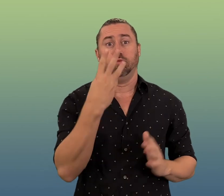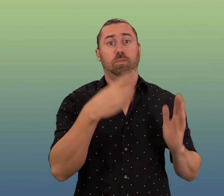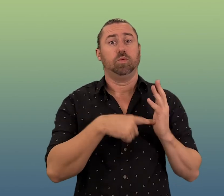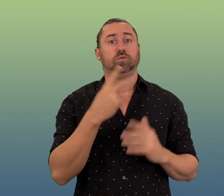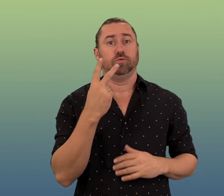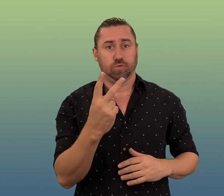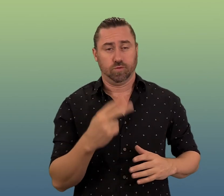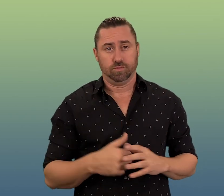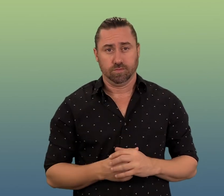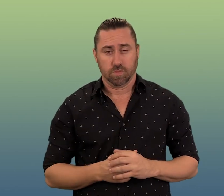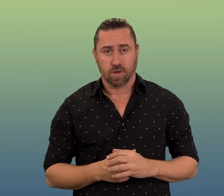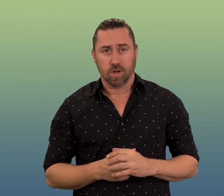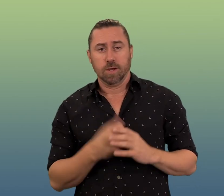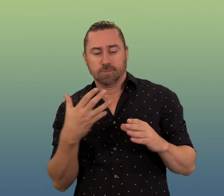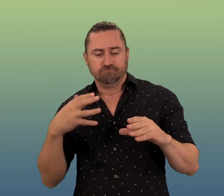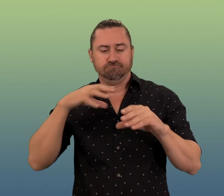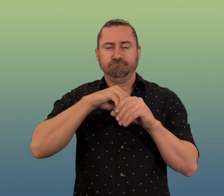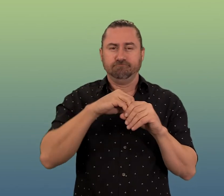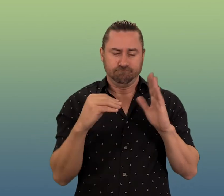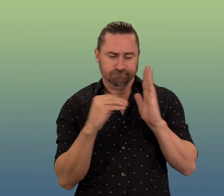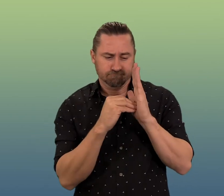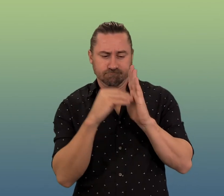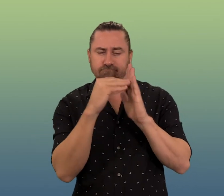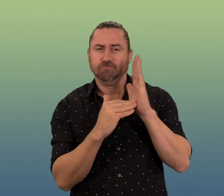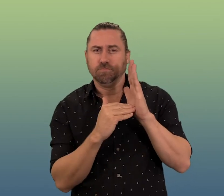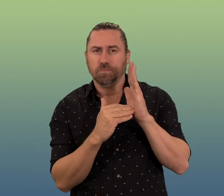Three point two. Embed our guiding principles.